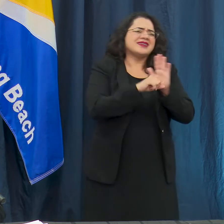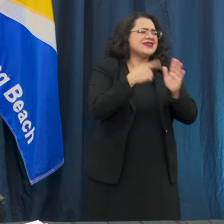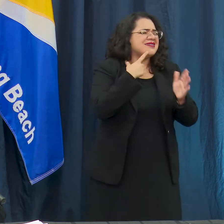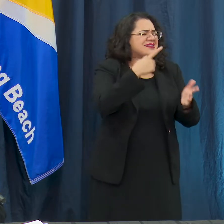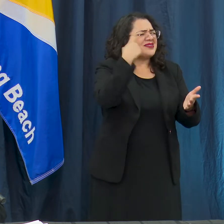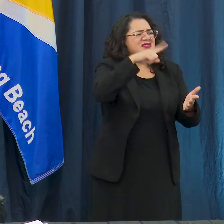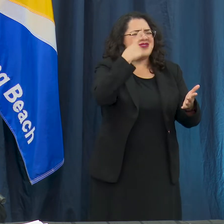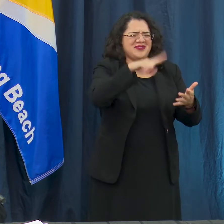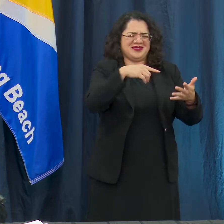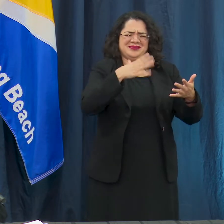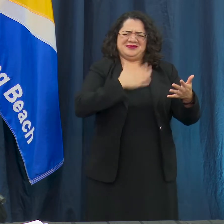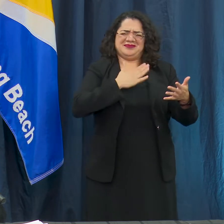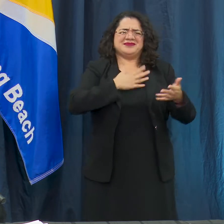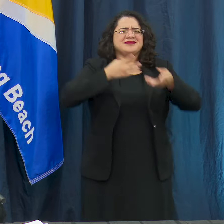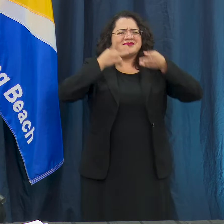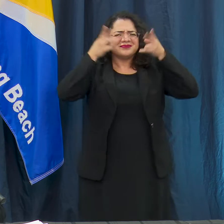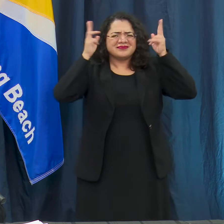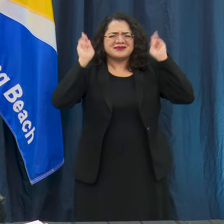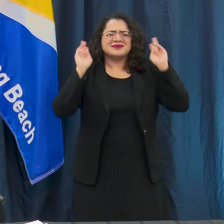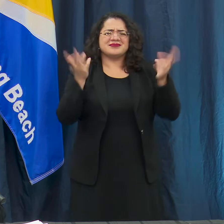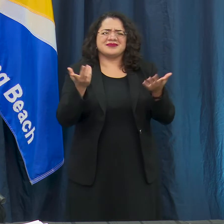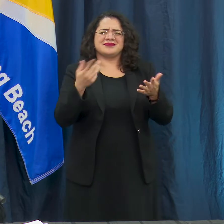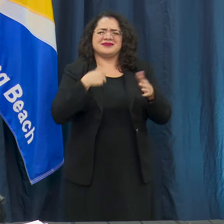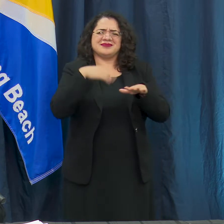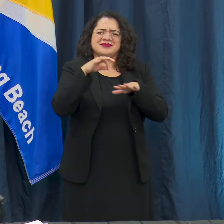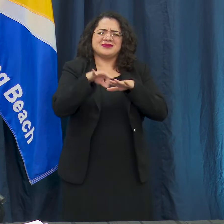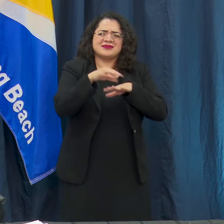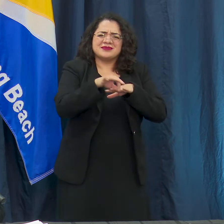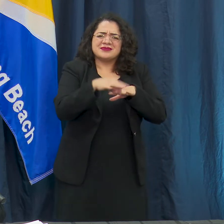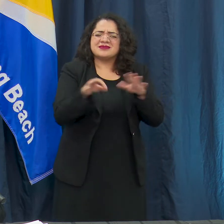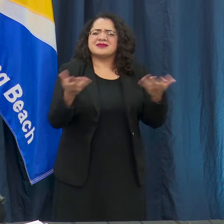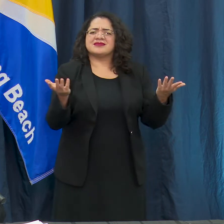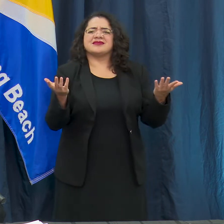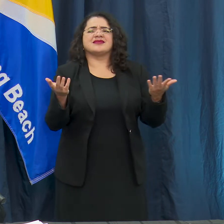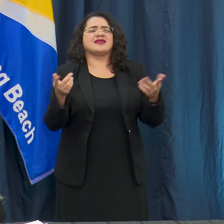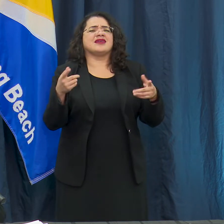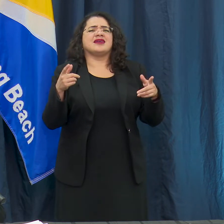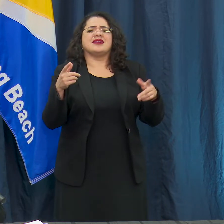including personal grooming and salons, including gyms and fitness studios, and